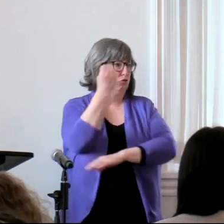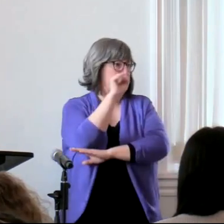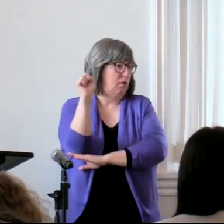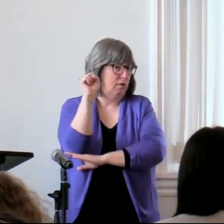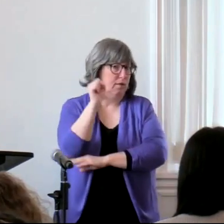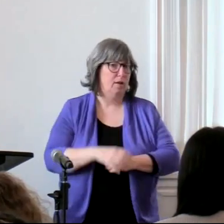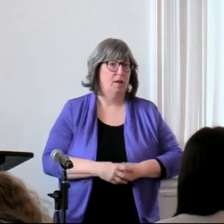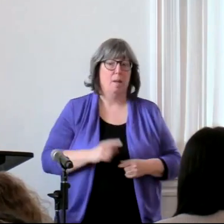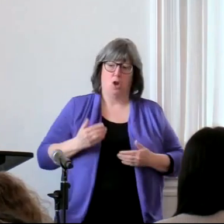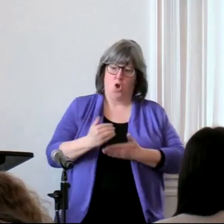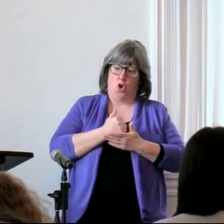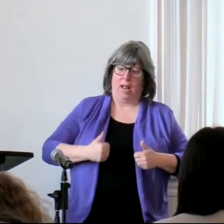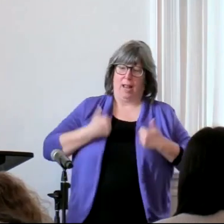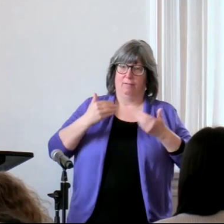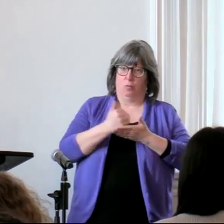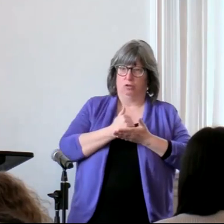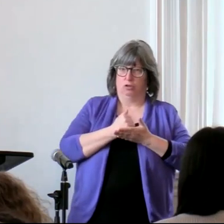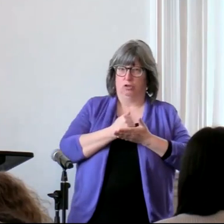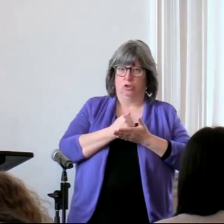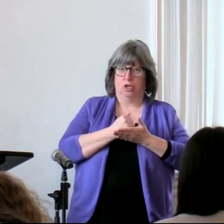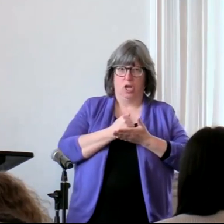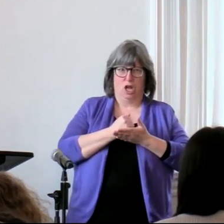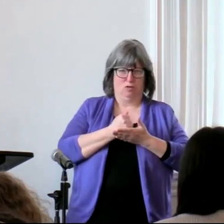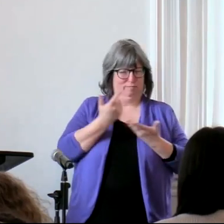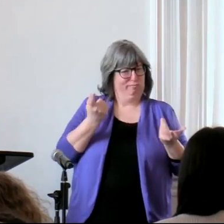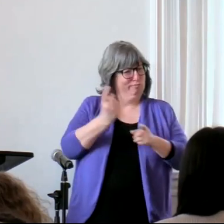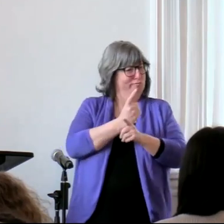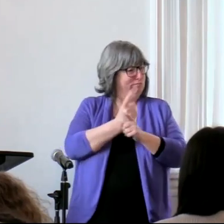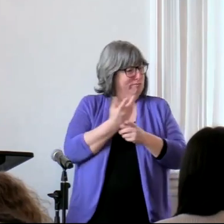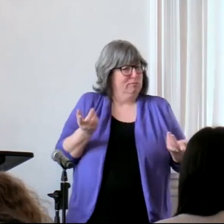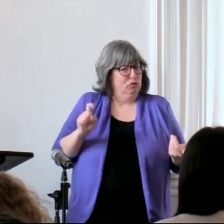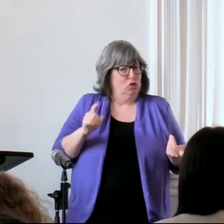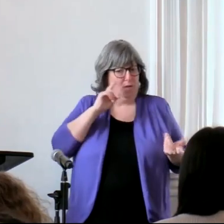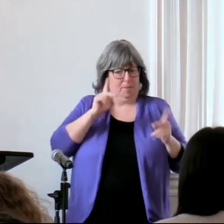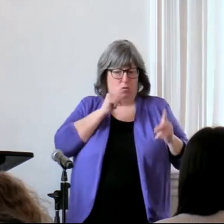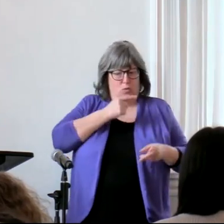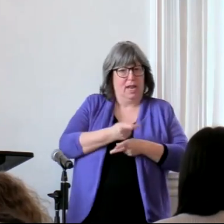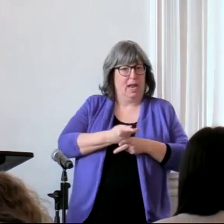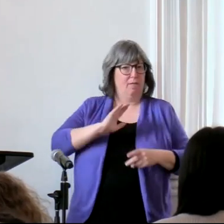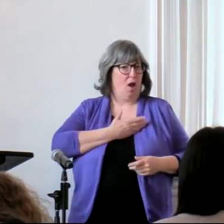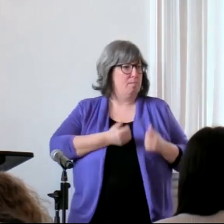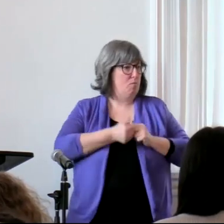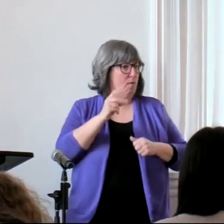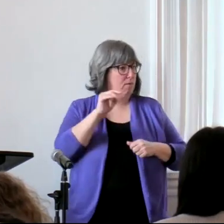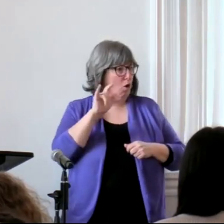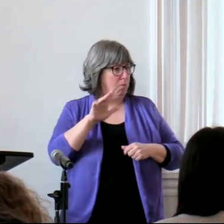Because earning a living wage should not be too much to ask for those who are taking care of our most vulnerable.